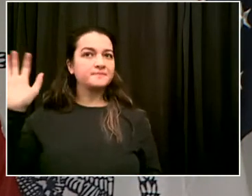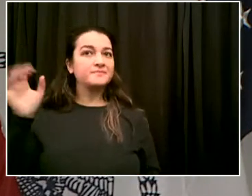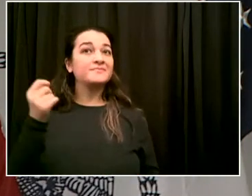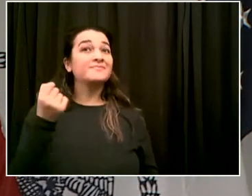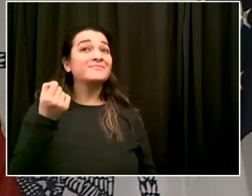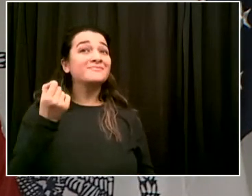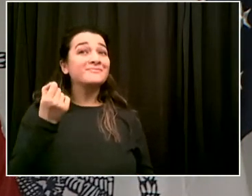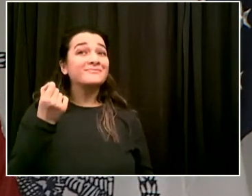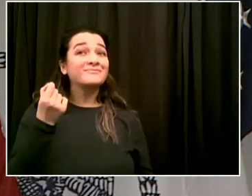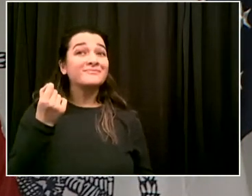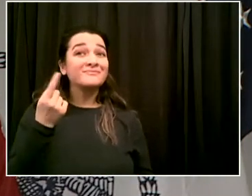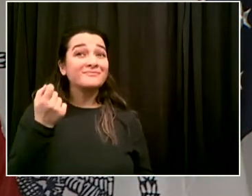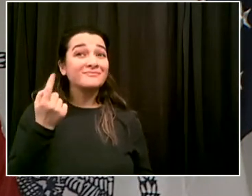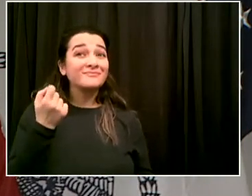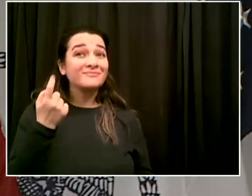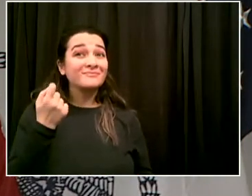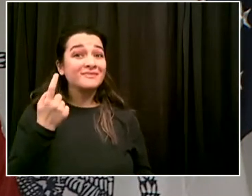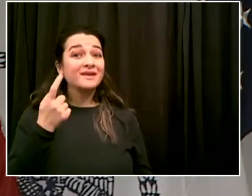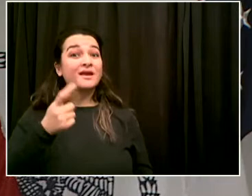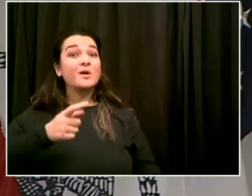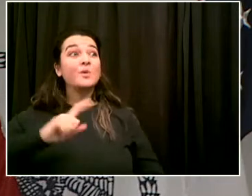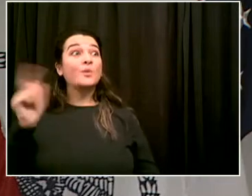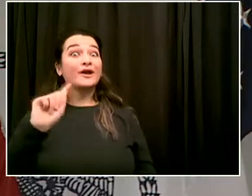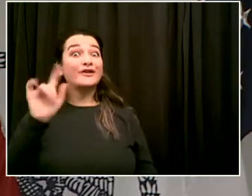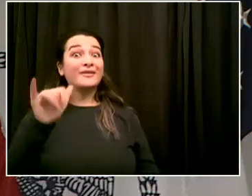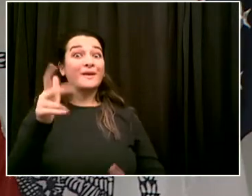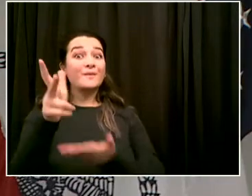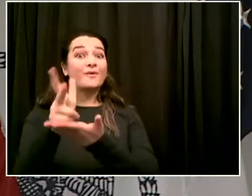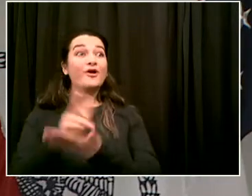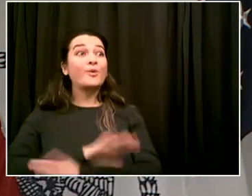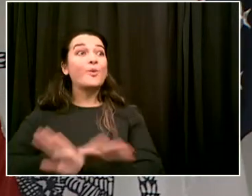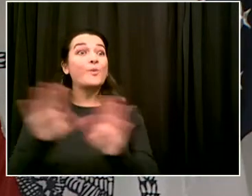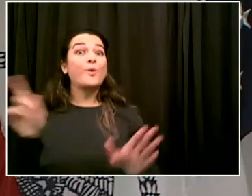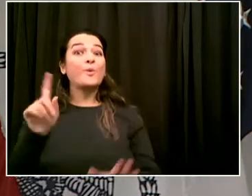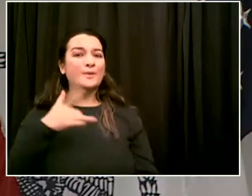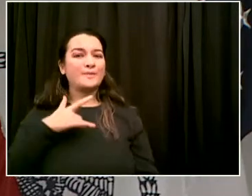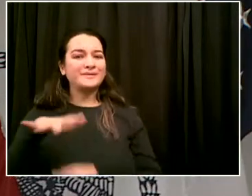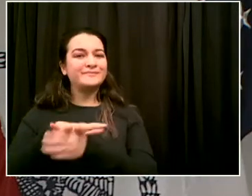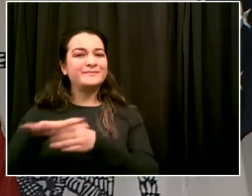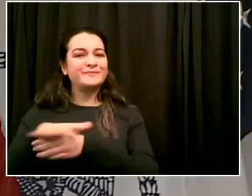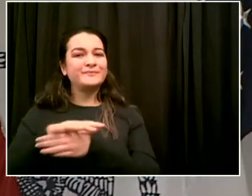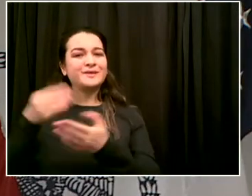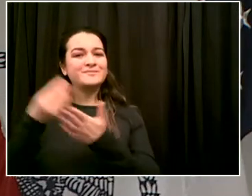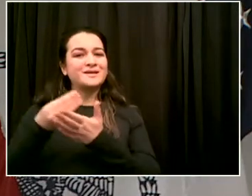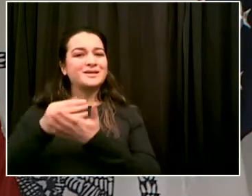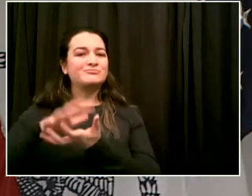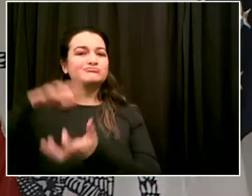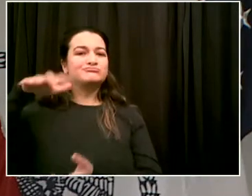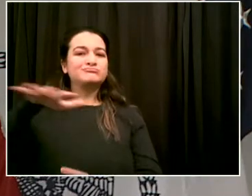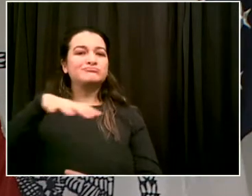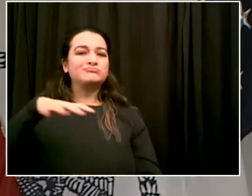IMPROVEMENT DISTRICTS SOSO GIVVN ETHTHE UNIIN O SQUARE PARTNERSHIP PLAN